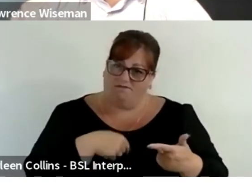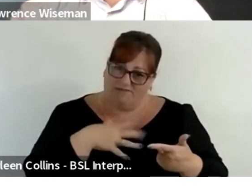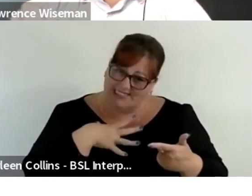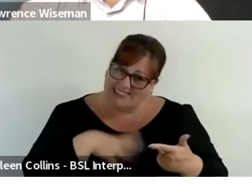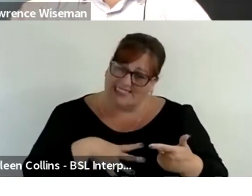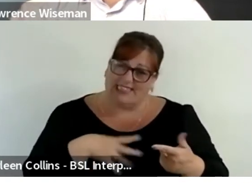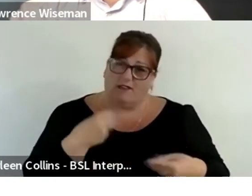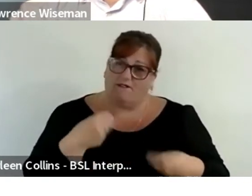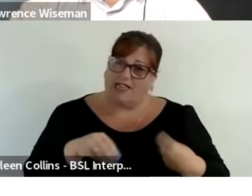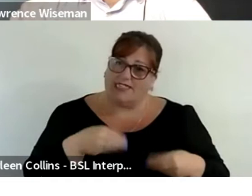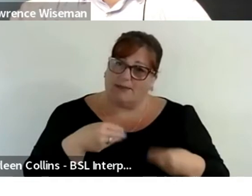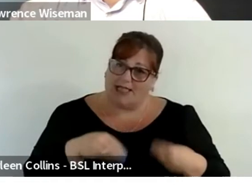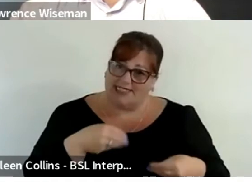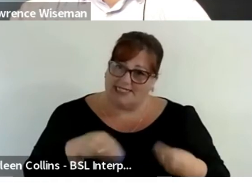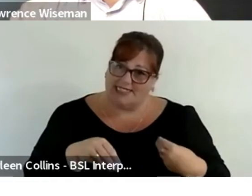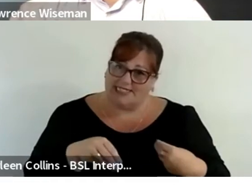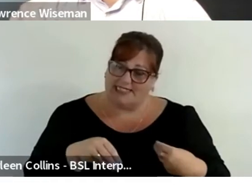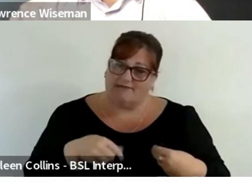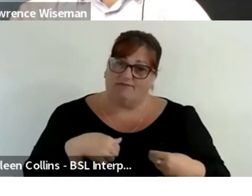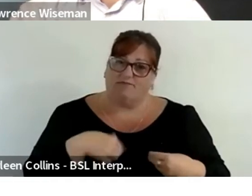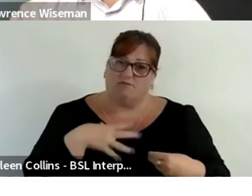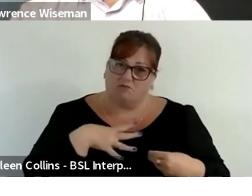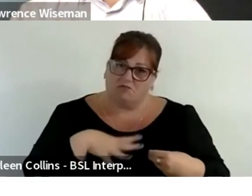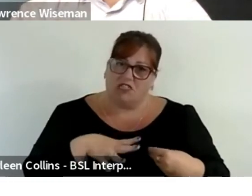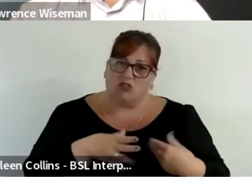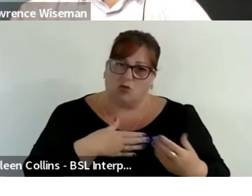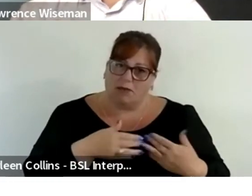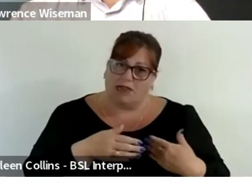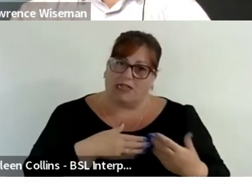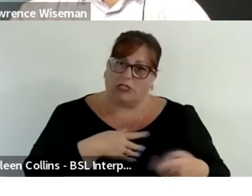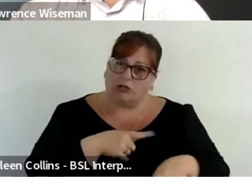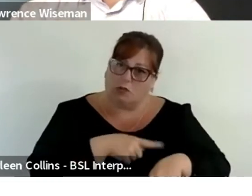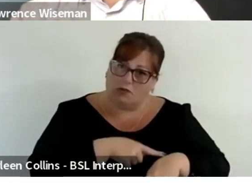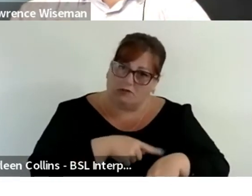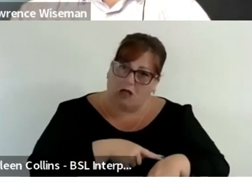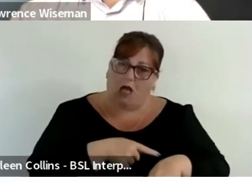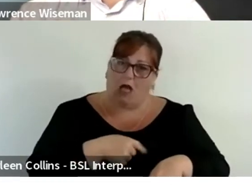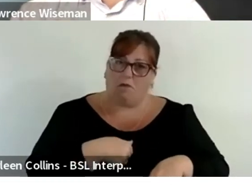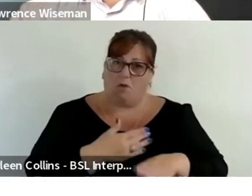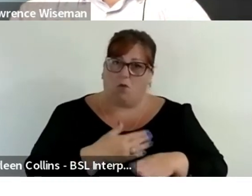to manage the timing that I work and the hours that I work and when I do things.